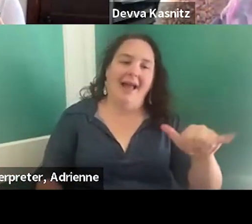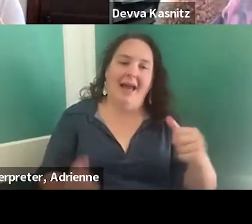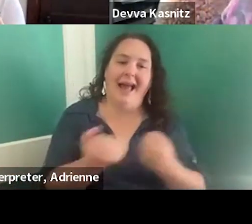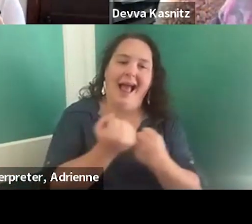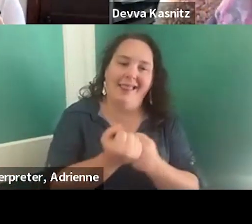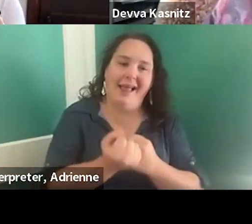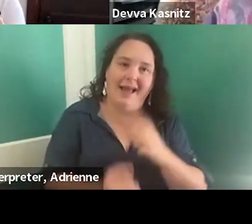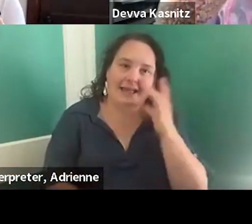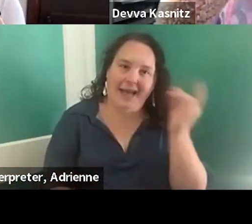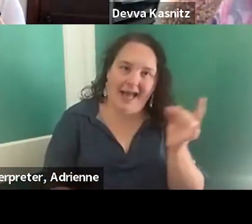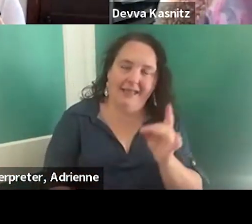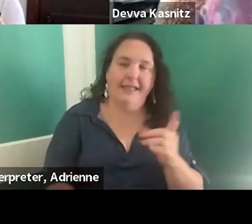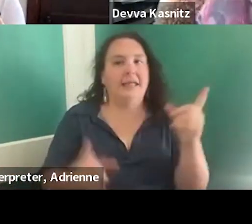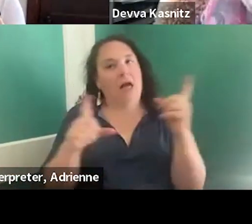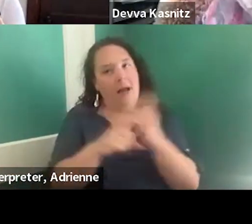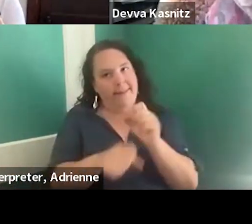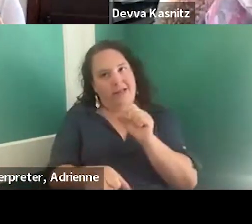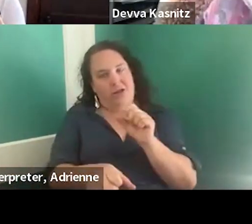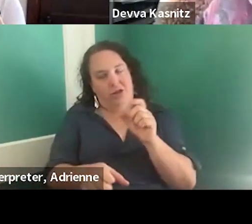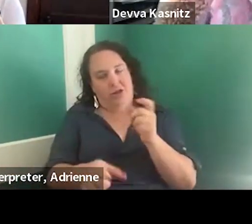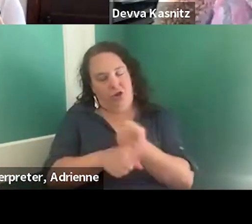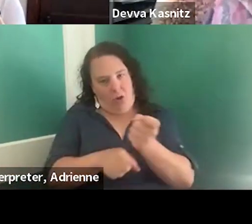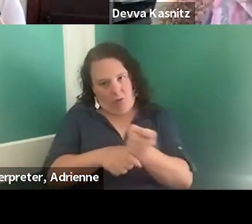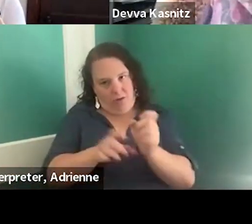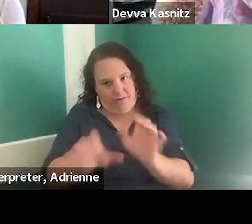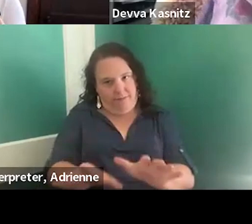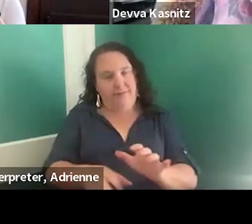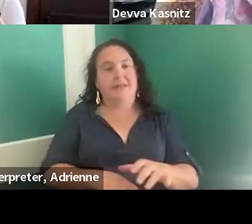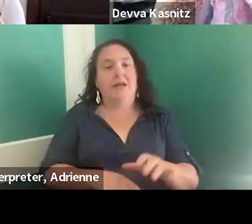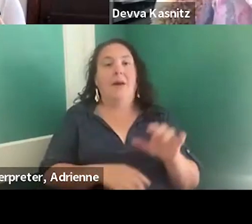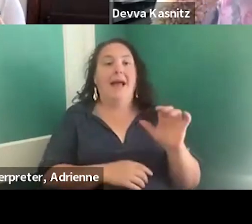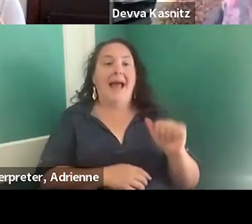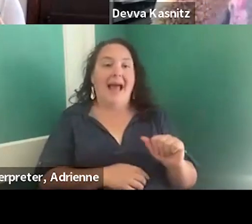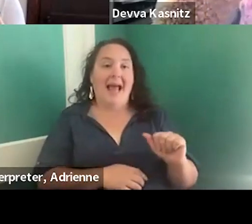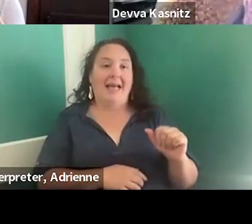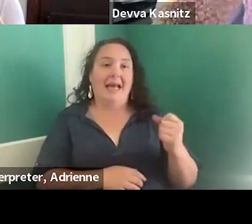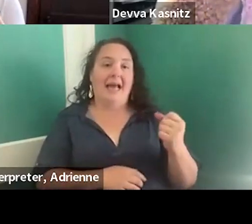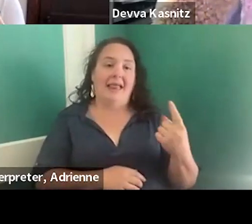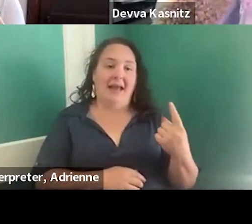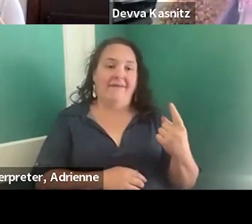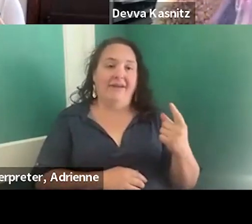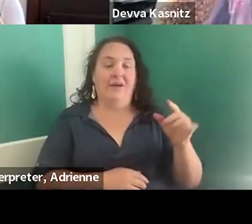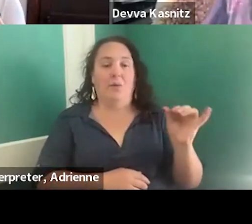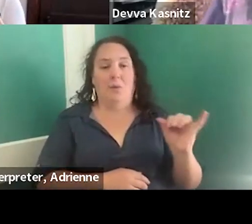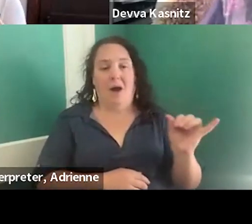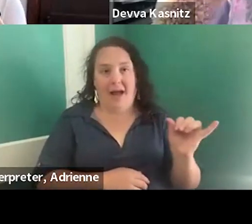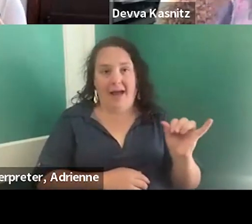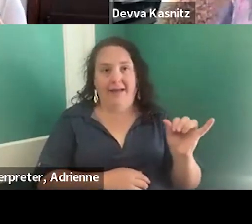So a11y is A-1-1-Y. It's a numeronym. It's a shortening of "accessibility."